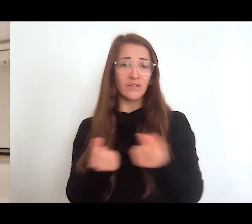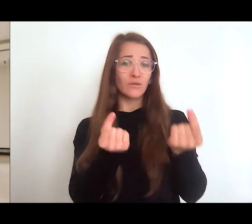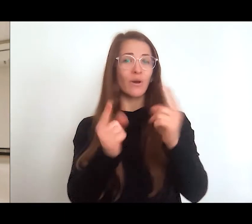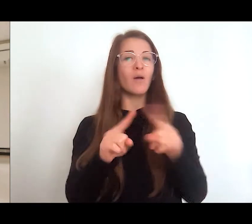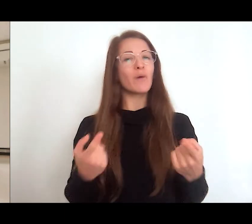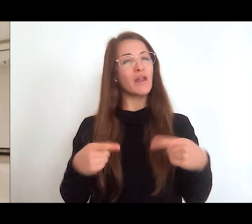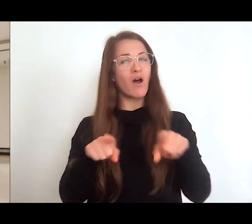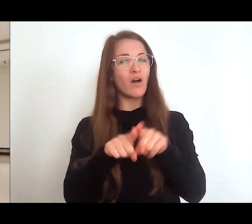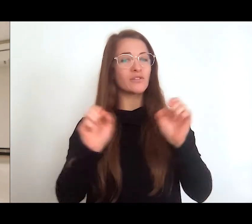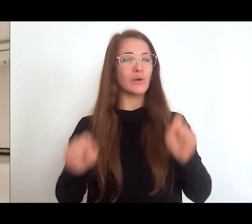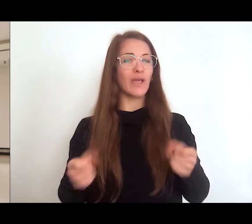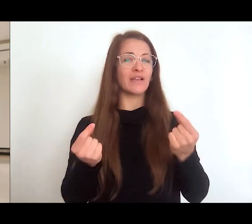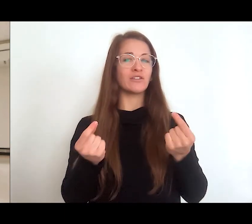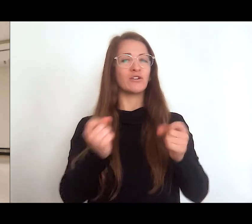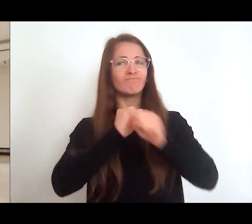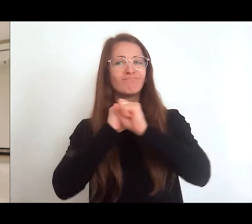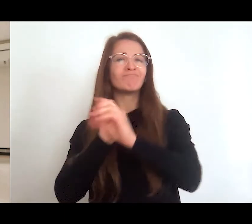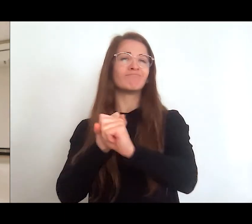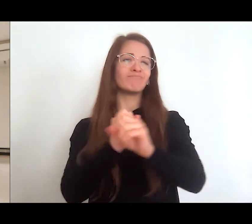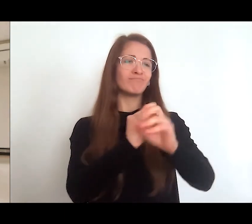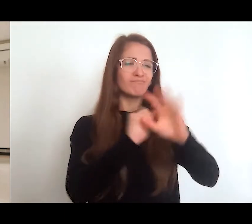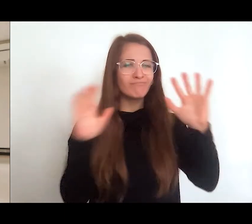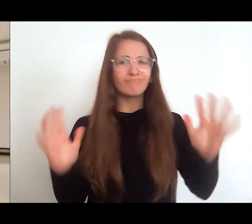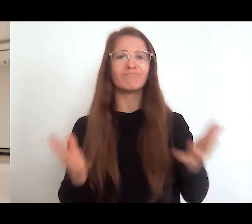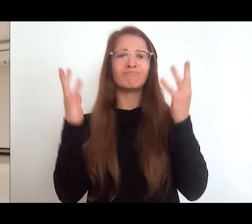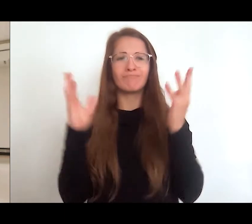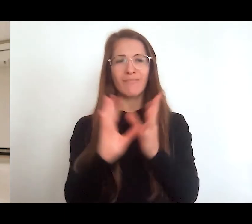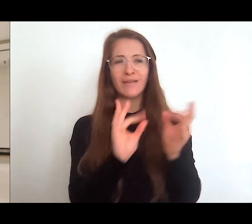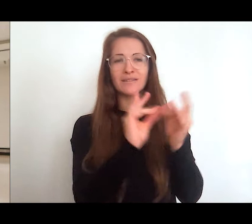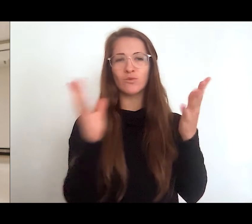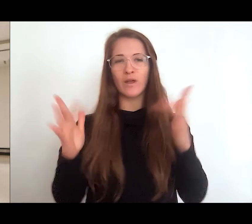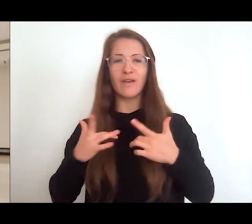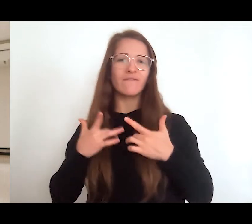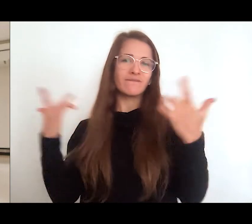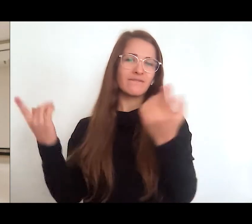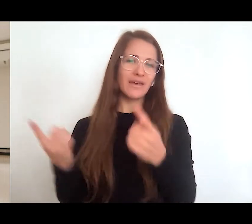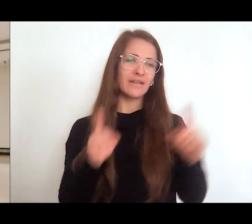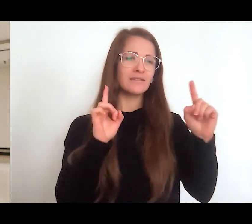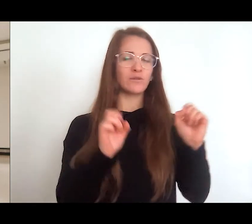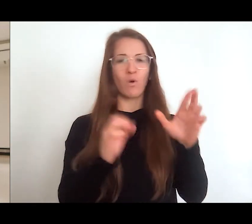THE REPORT ON WHAT THEY ARE DOING AND WE ALSO GET TO DO AS MUCH AS WE CAN TO PROMOTE